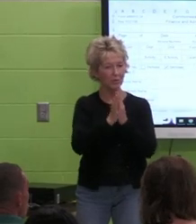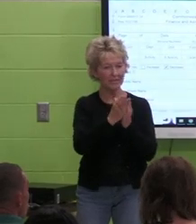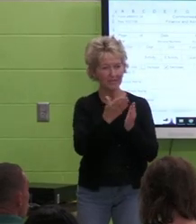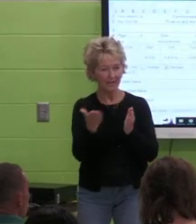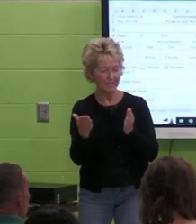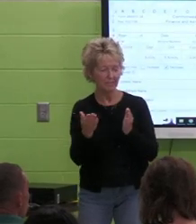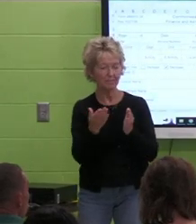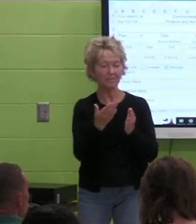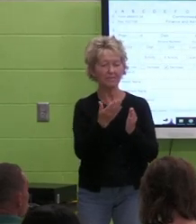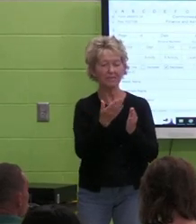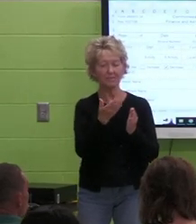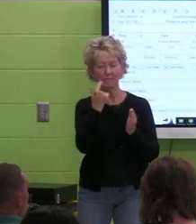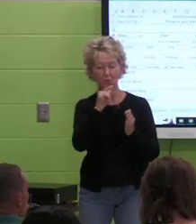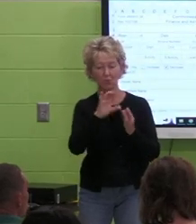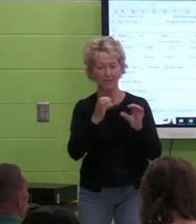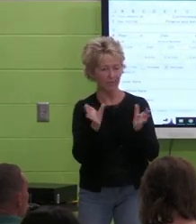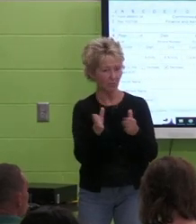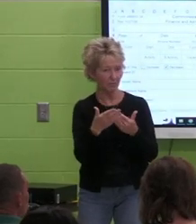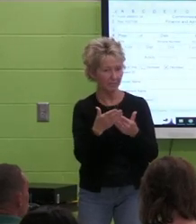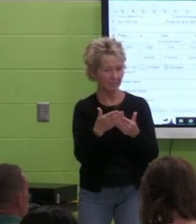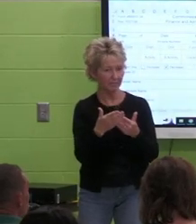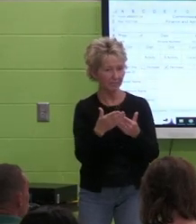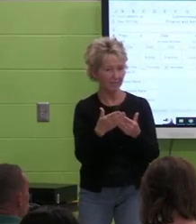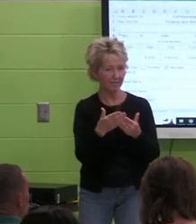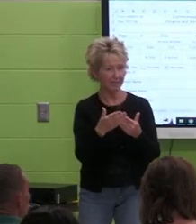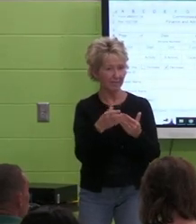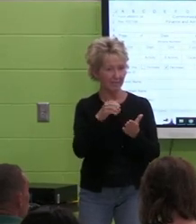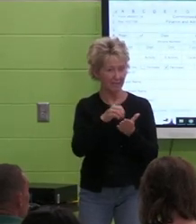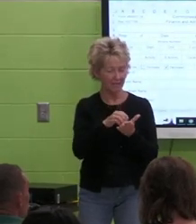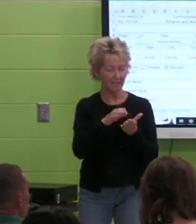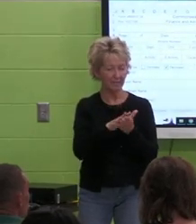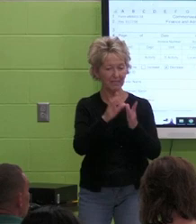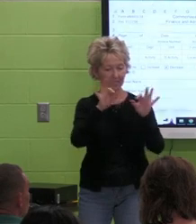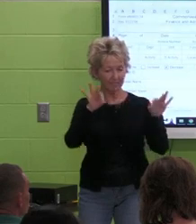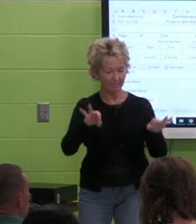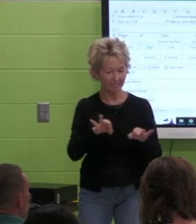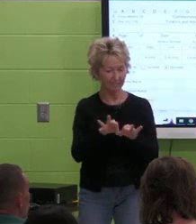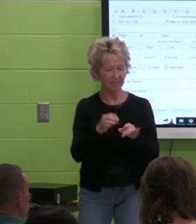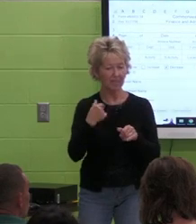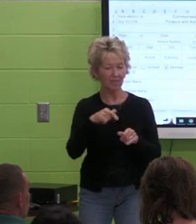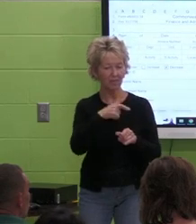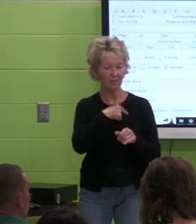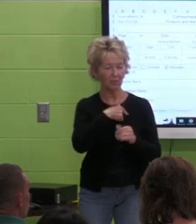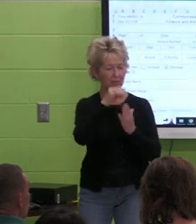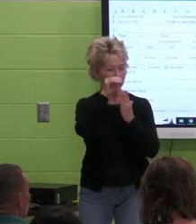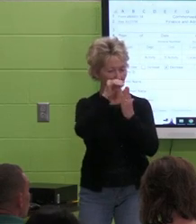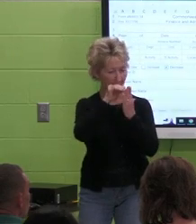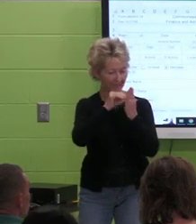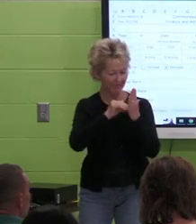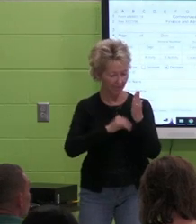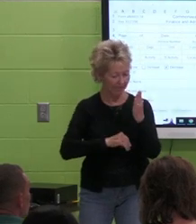or materials for our classroom and it was document that we were taught to fill out